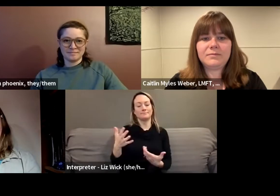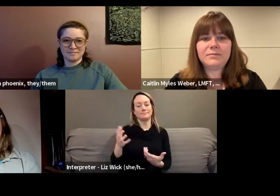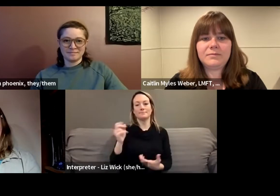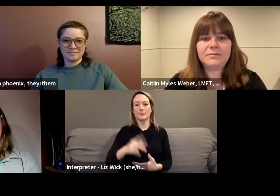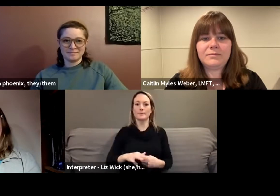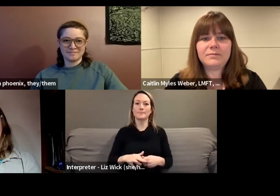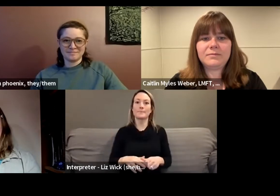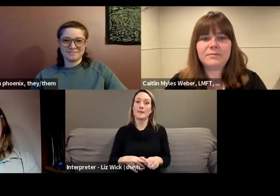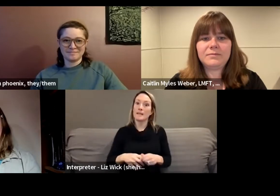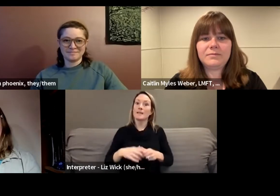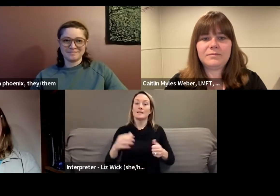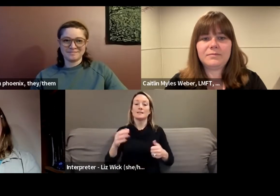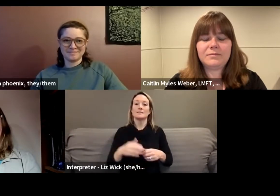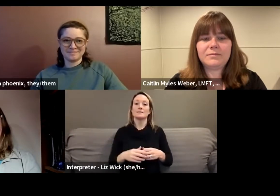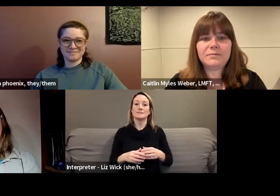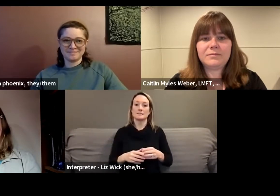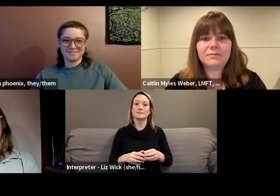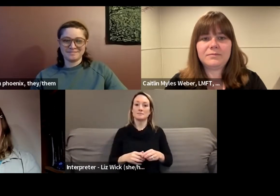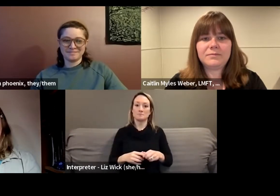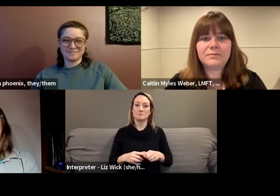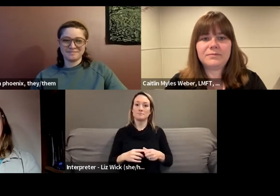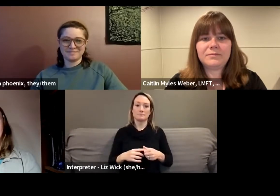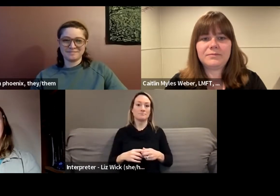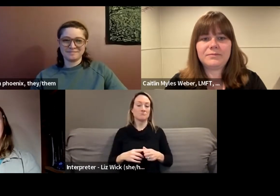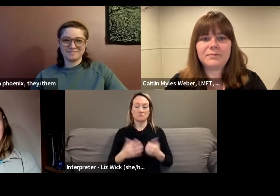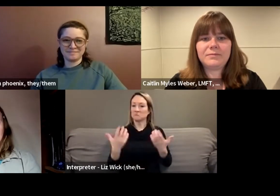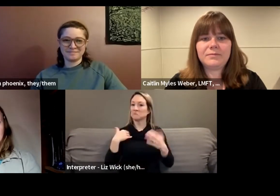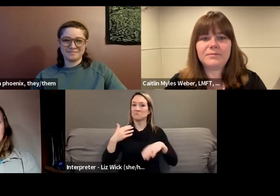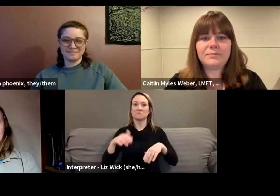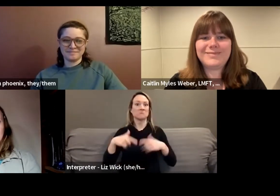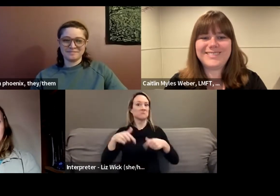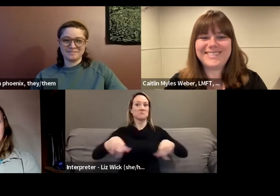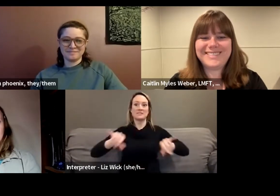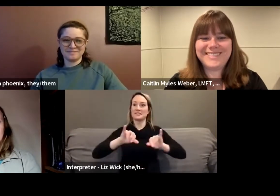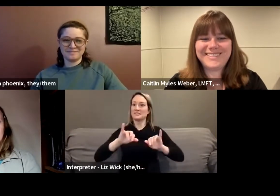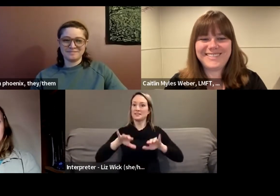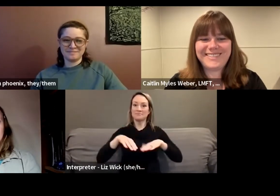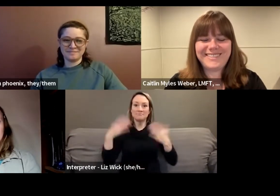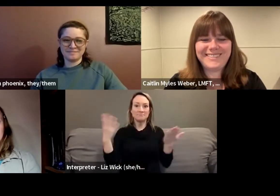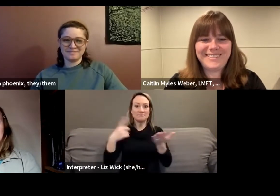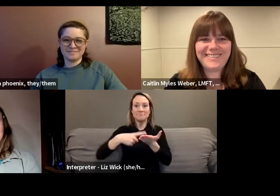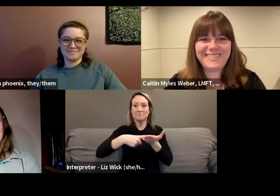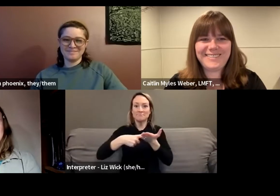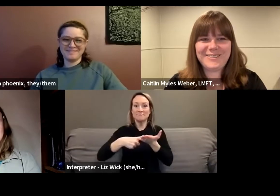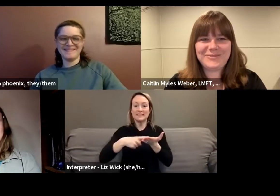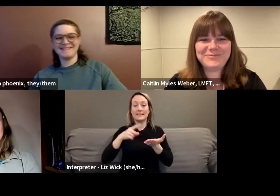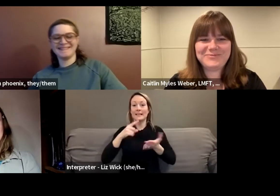Okay, we're gonna still hold the space open. The magical internet gurus